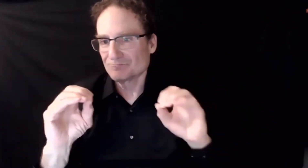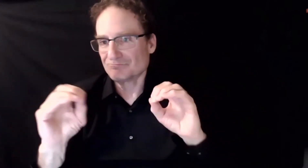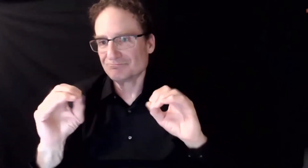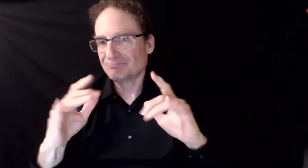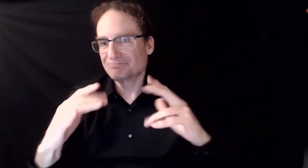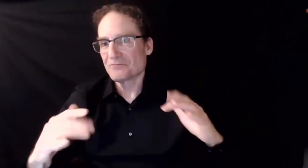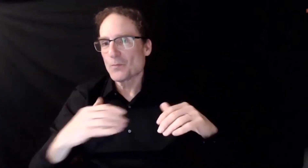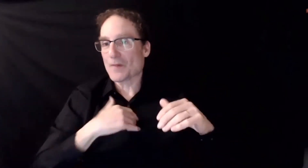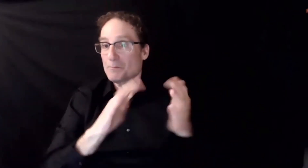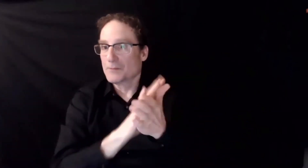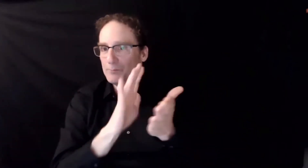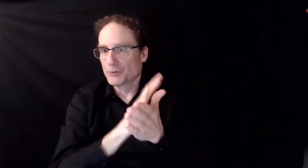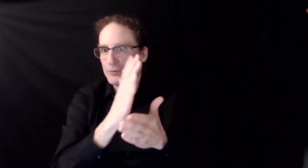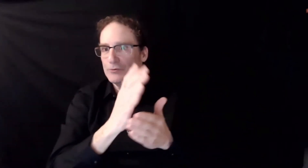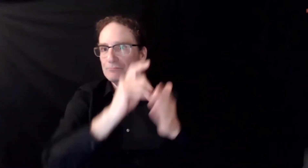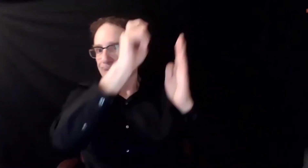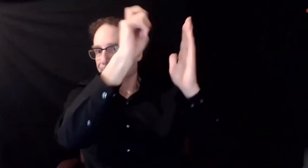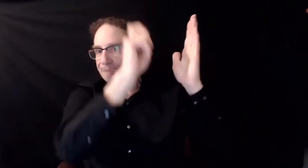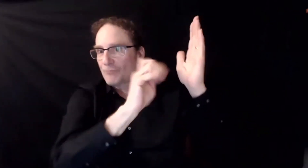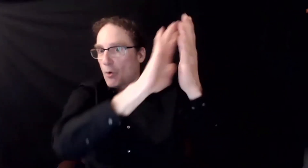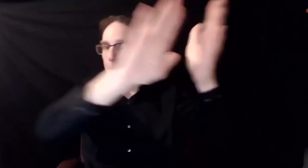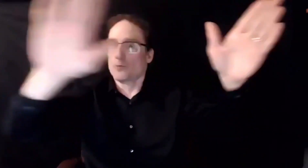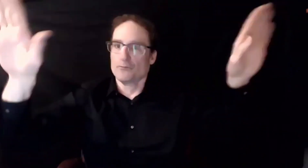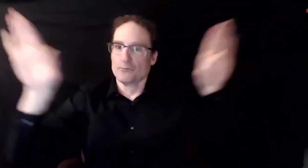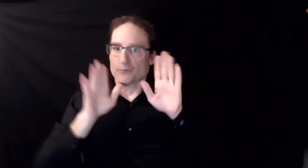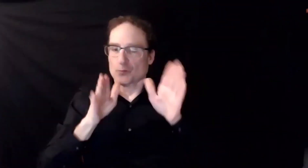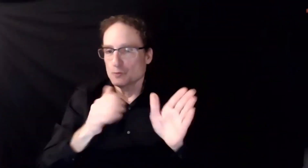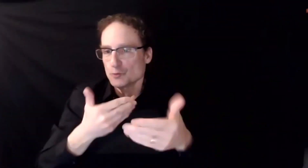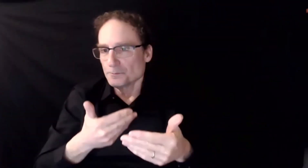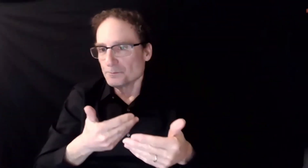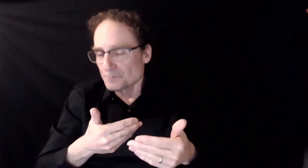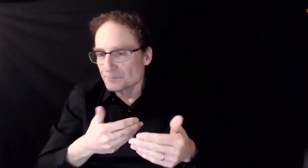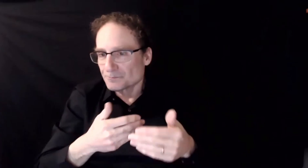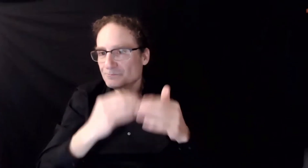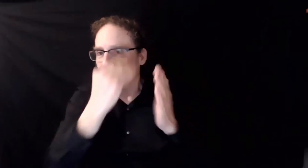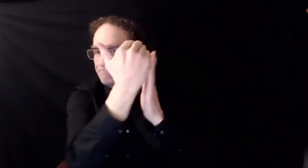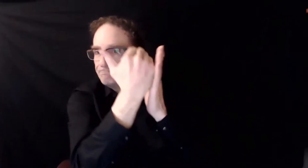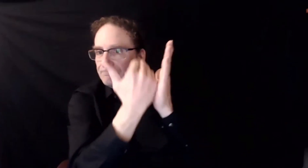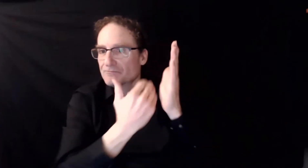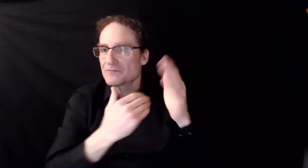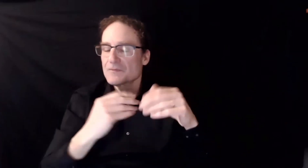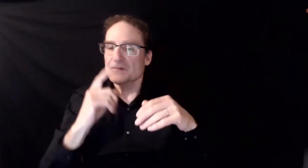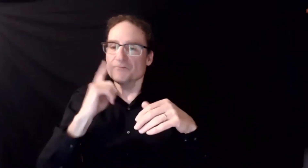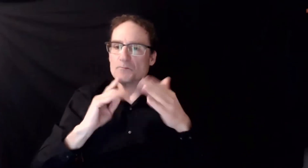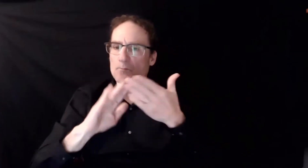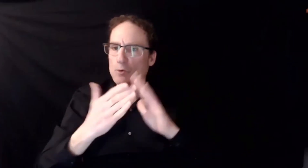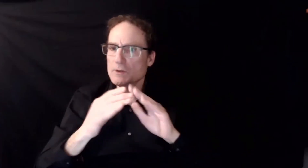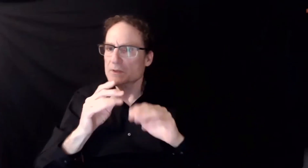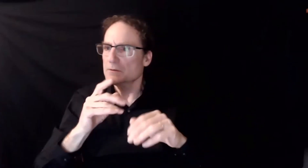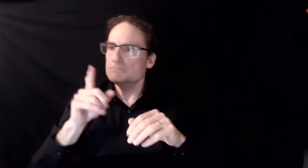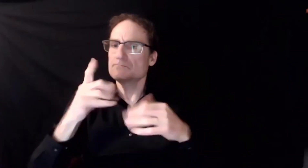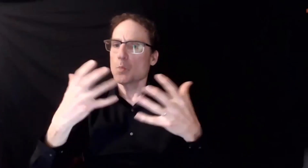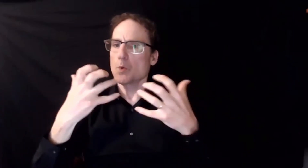We didn't have iPads at the time, so we would bring actual paper and have them throughout the room on the walls